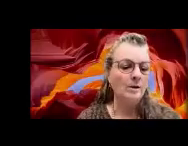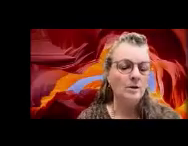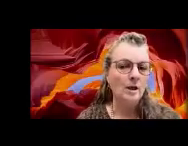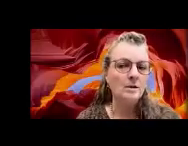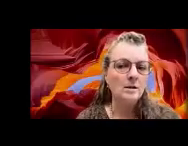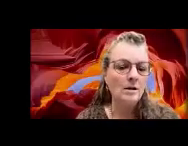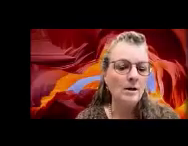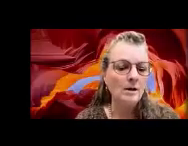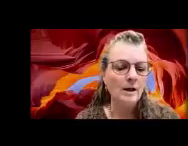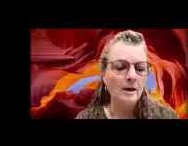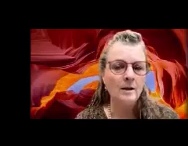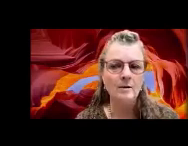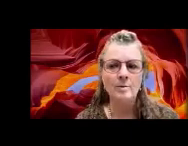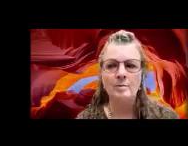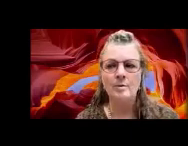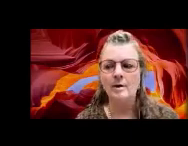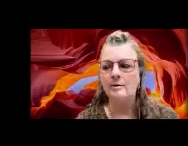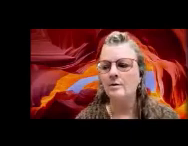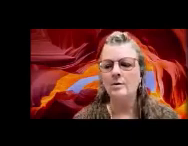her strengths are, and that other people around her know